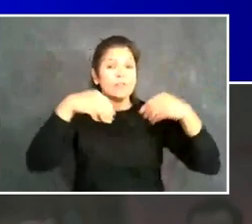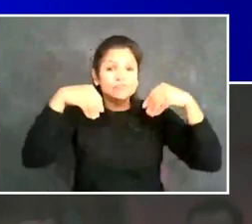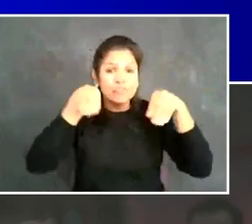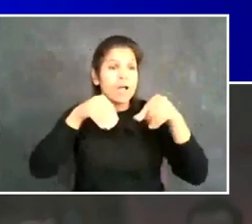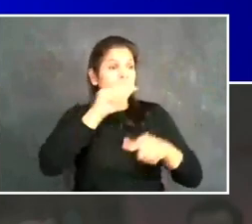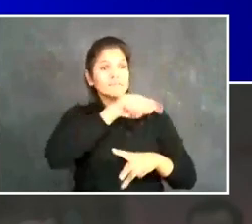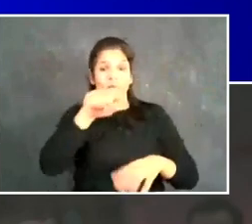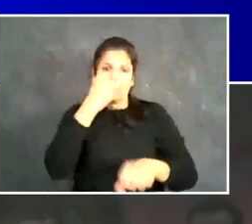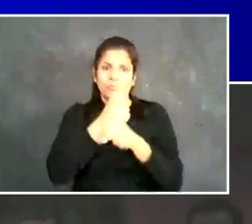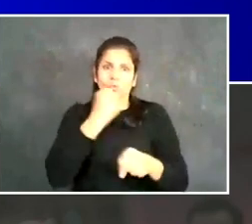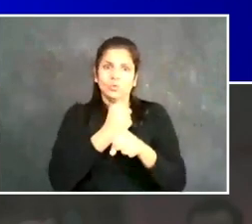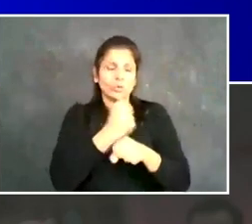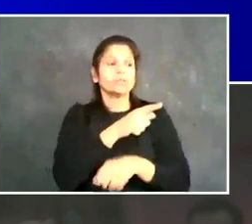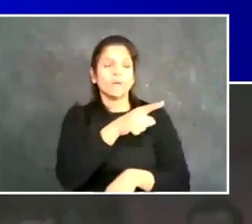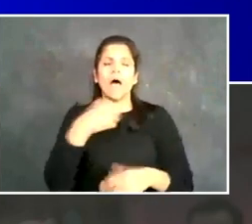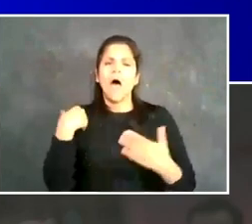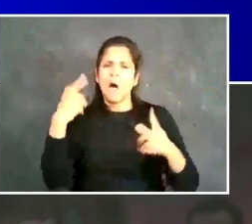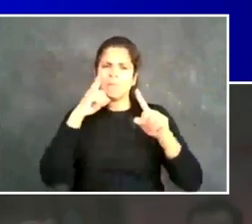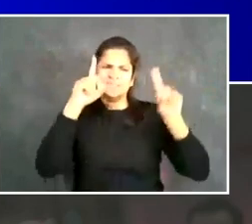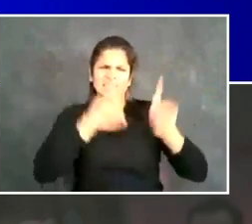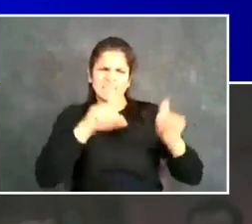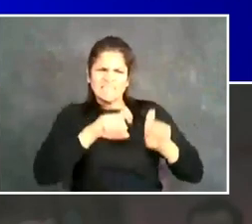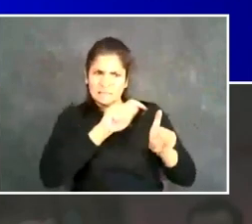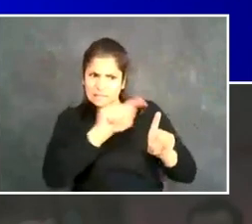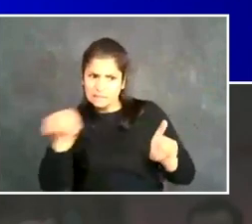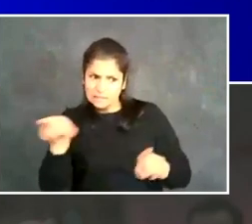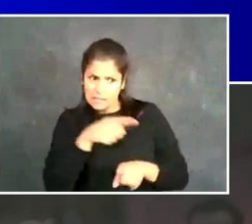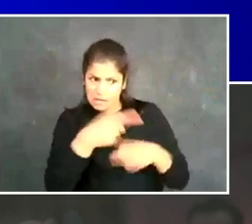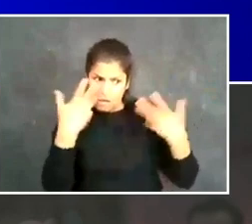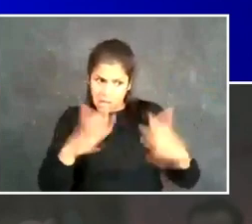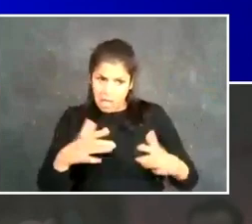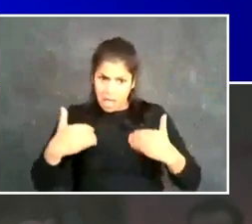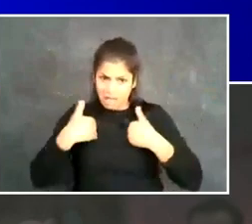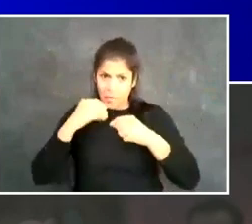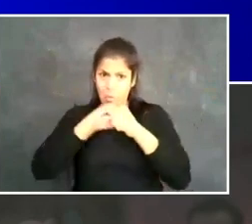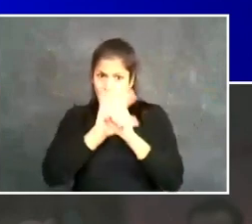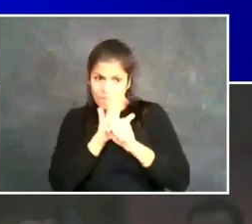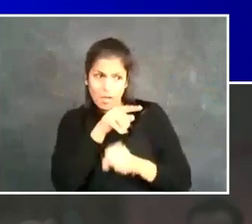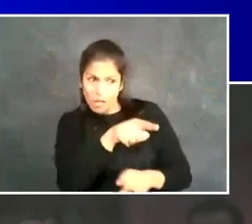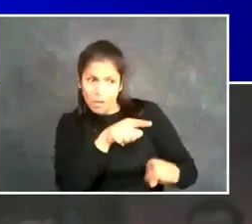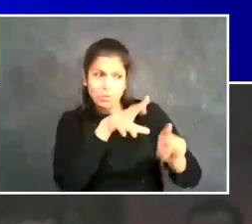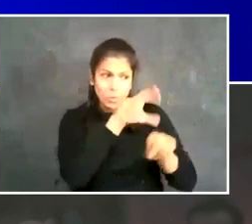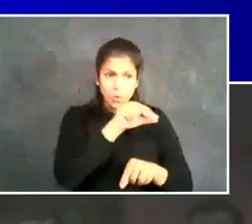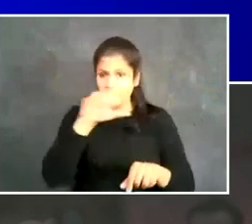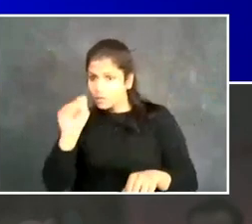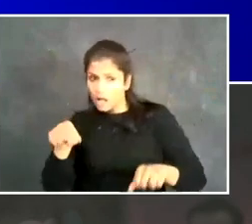IS, WHERE I KNOW IT IS. THE FOLKS GO INTO THE